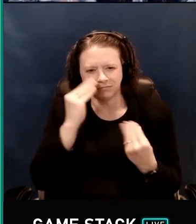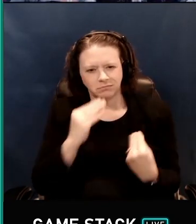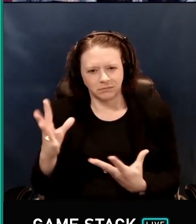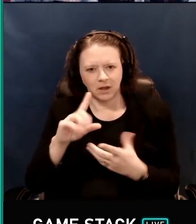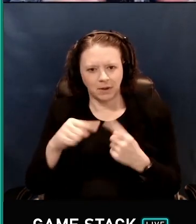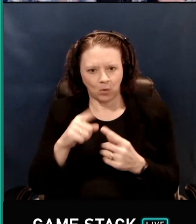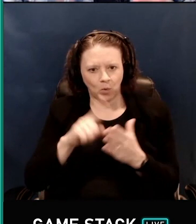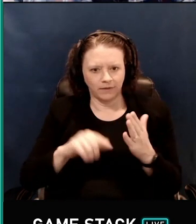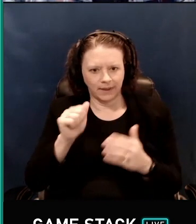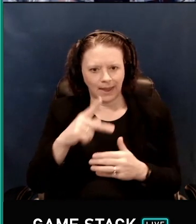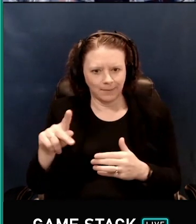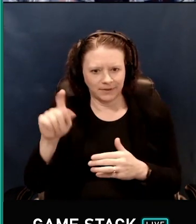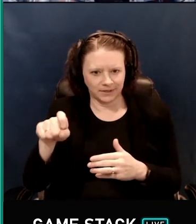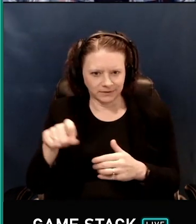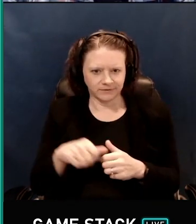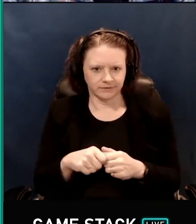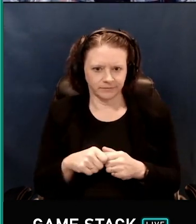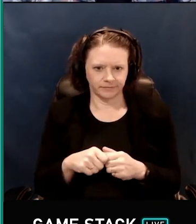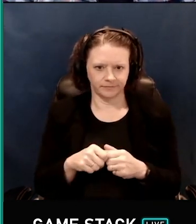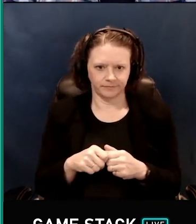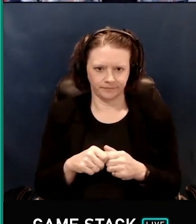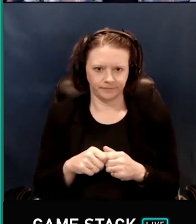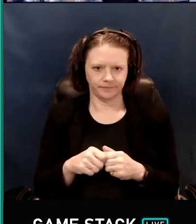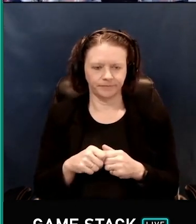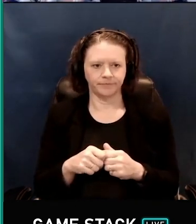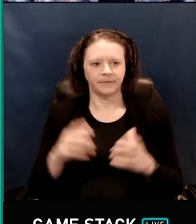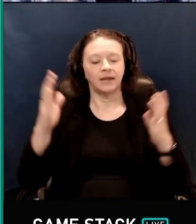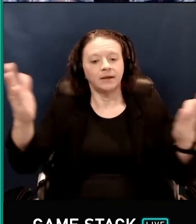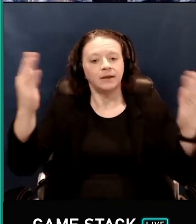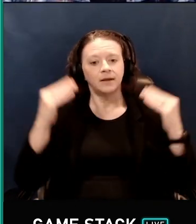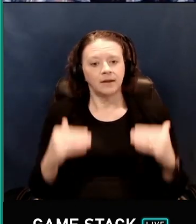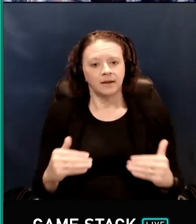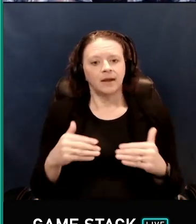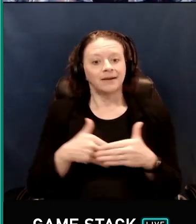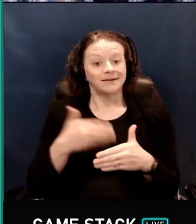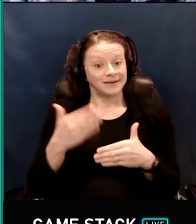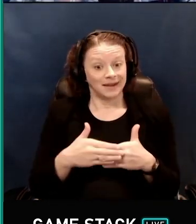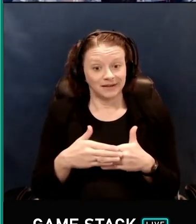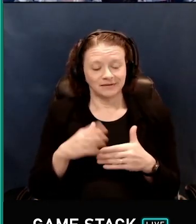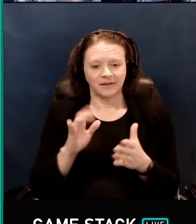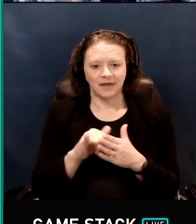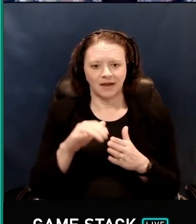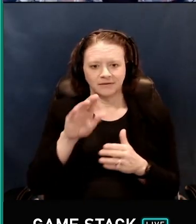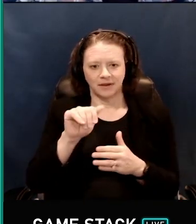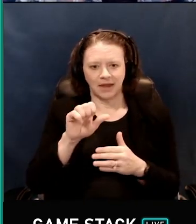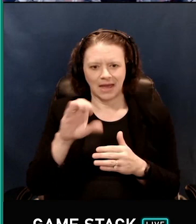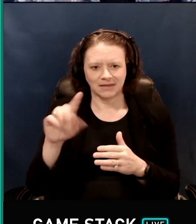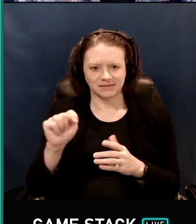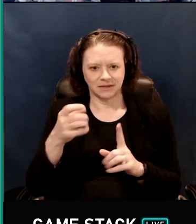Let's move on to the next component. And that's asset decompression. A little bit of context here.